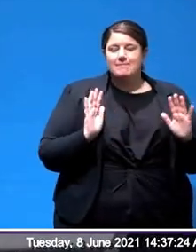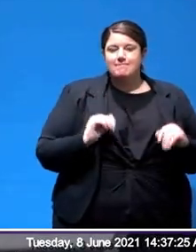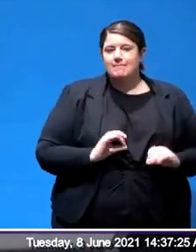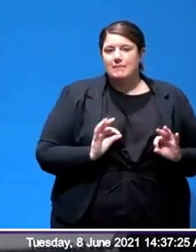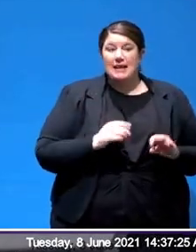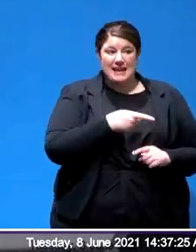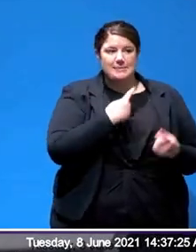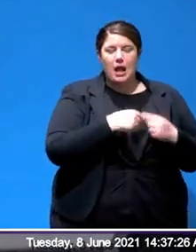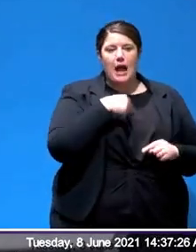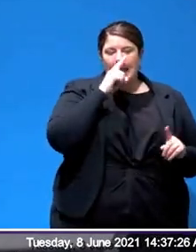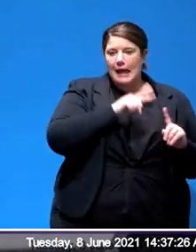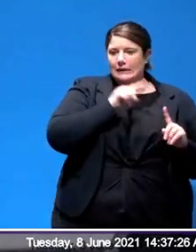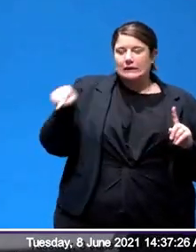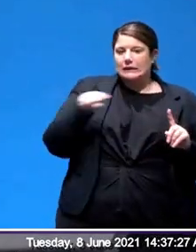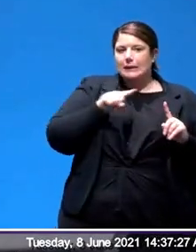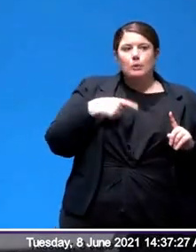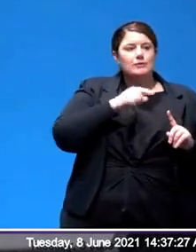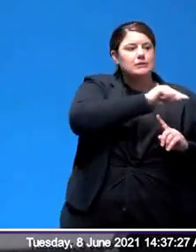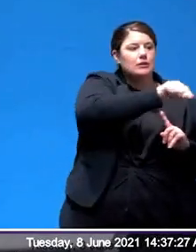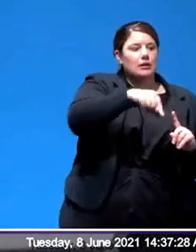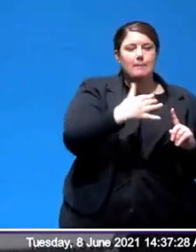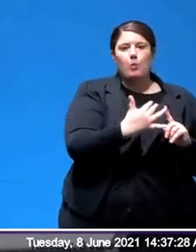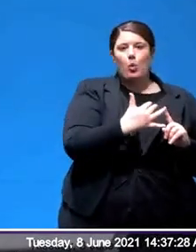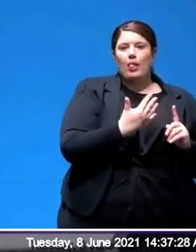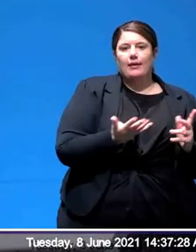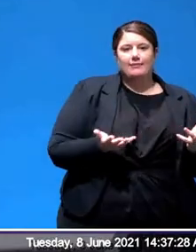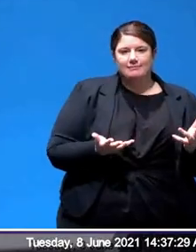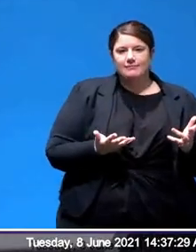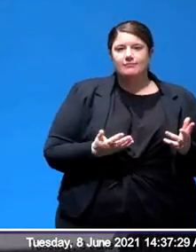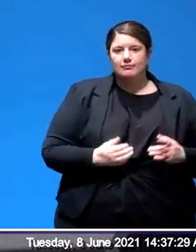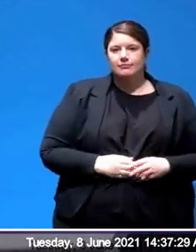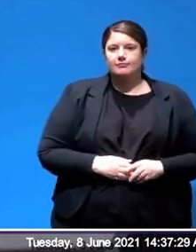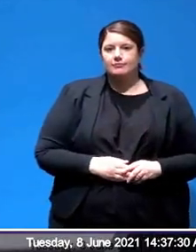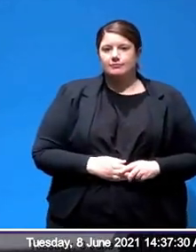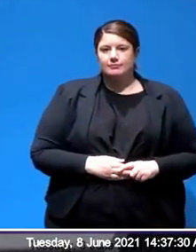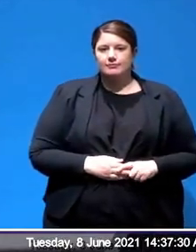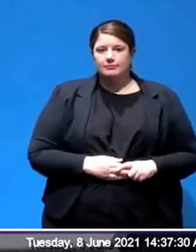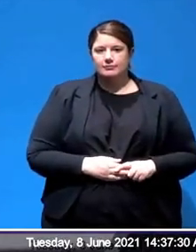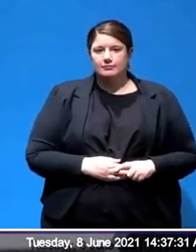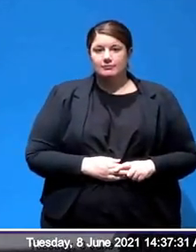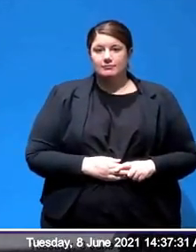There was no suggestion of bullying by